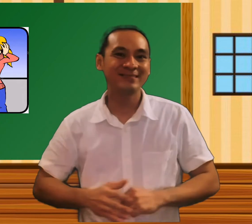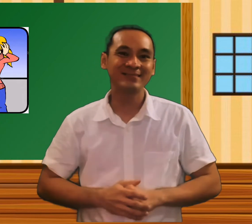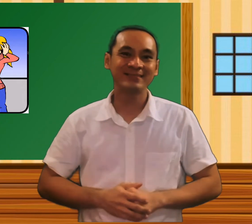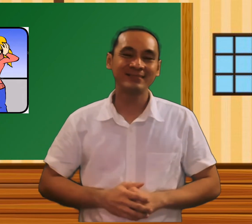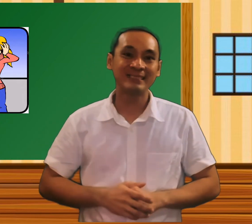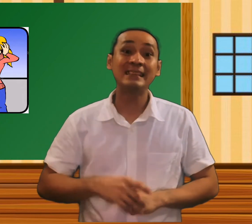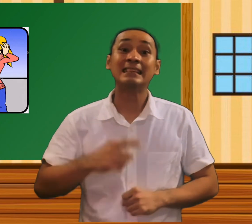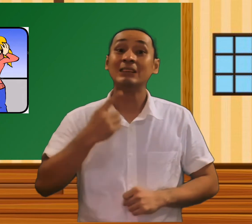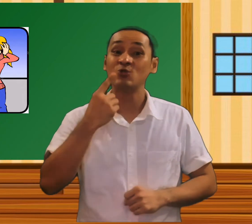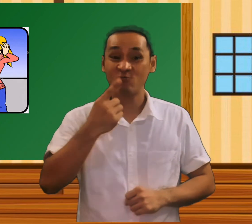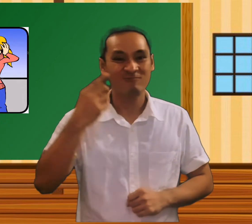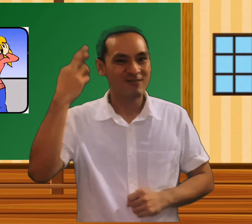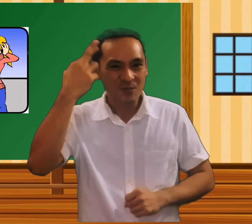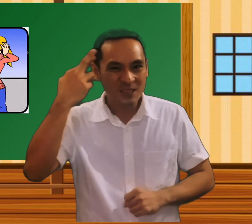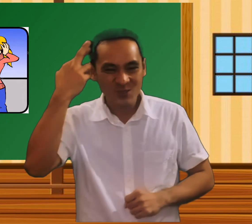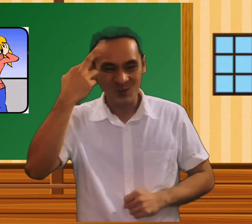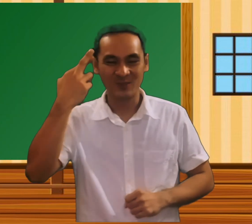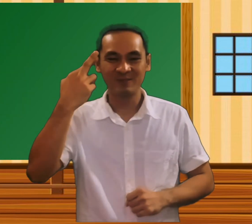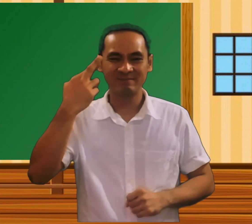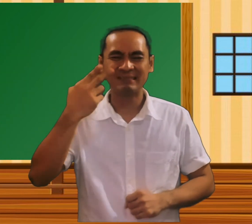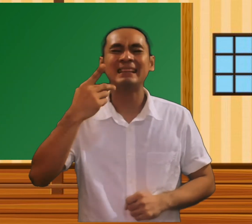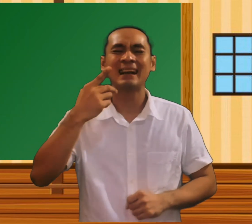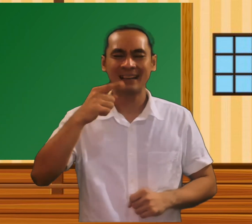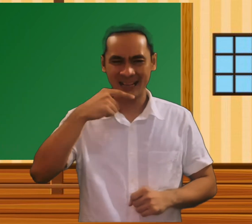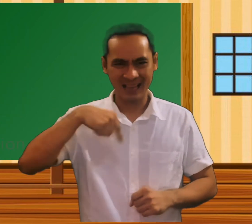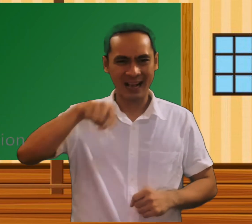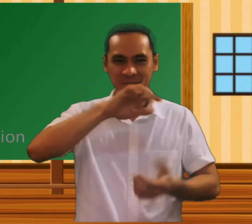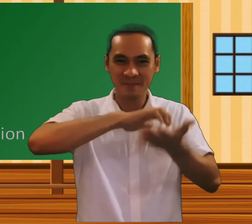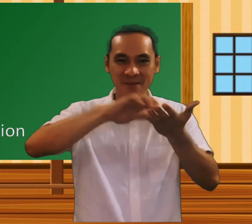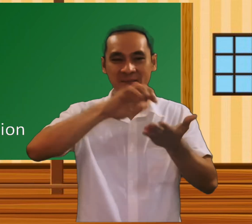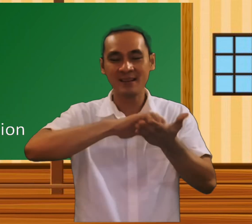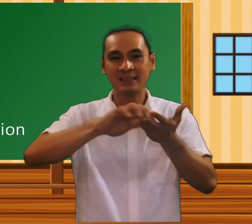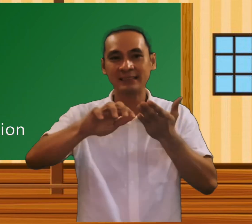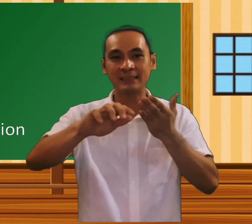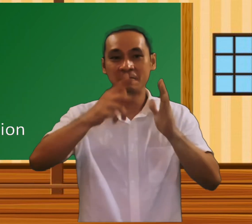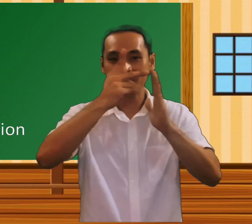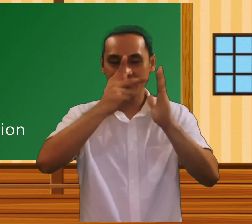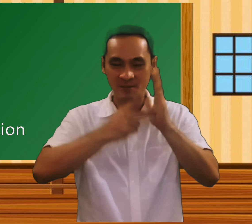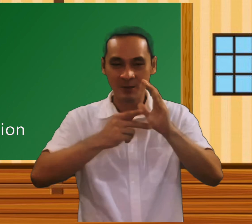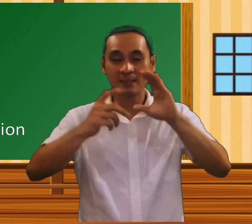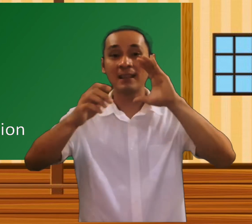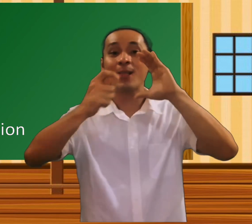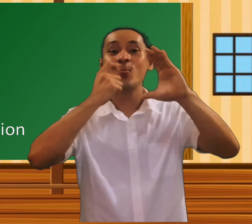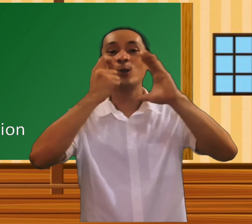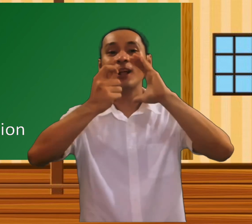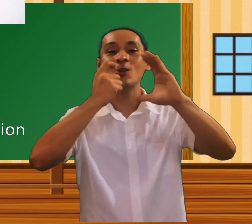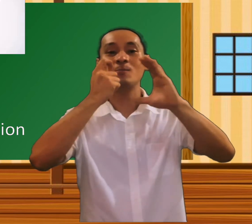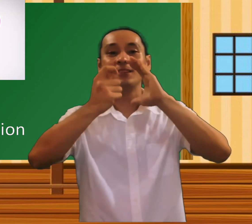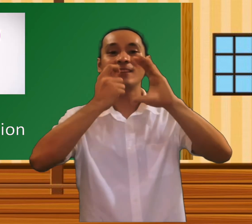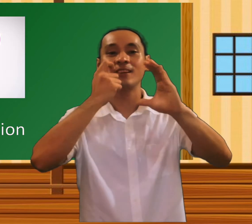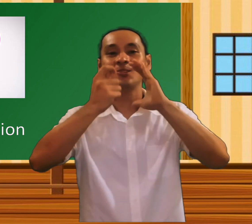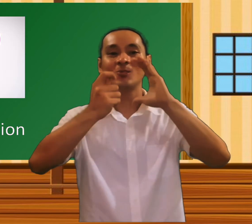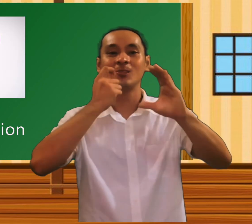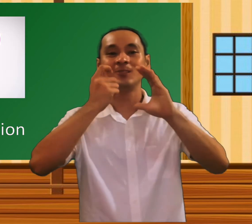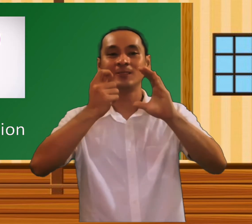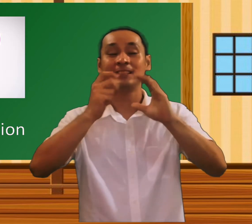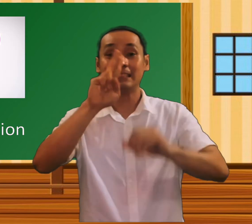this is the main reason why we adhere to the principles of total communication as a mode of instruction